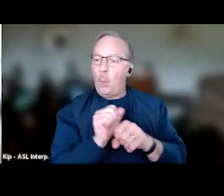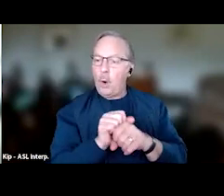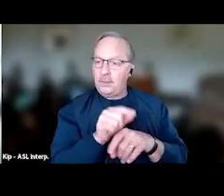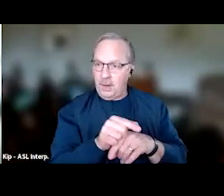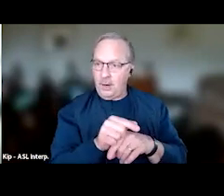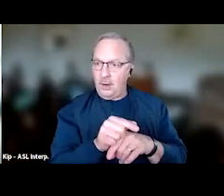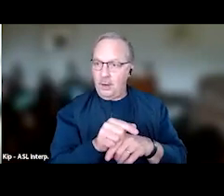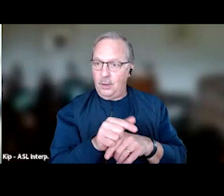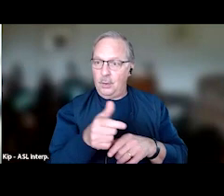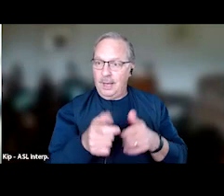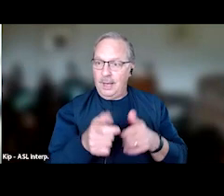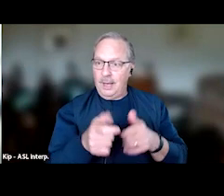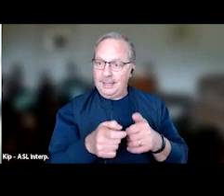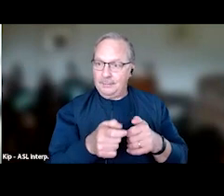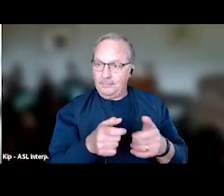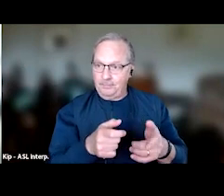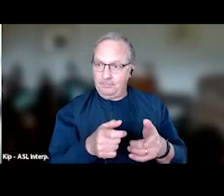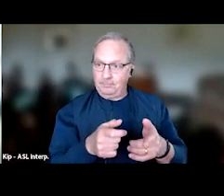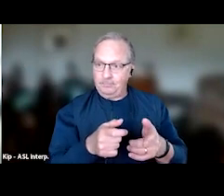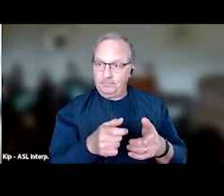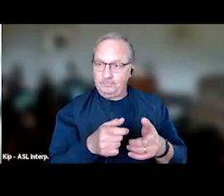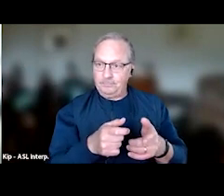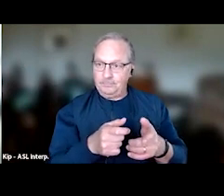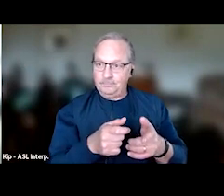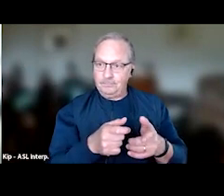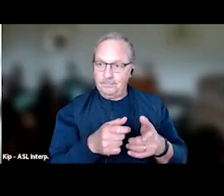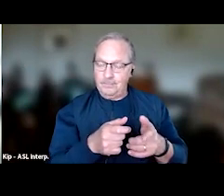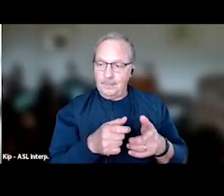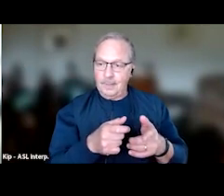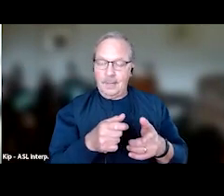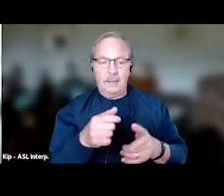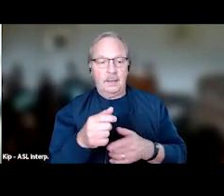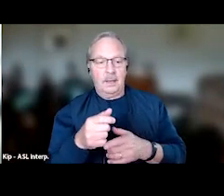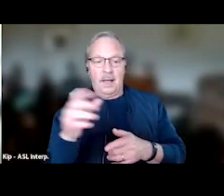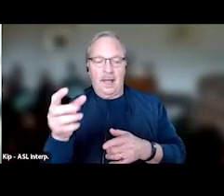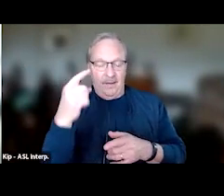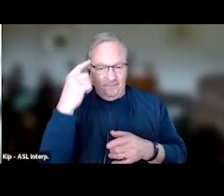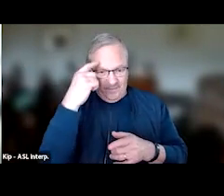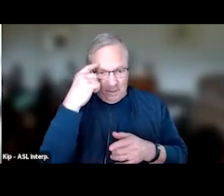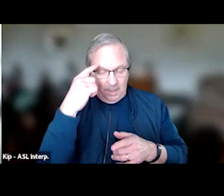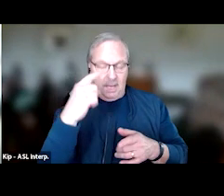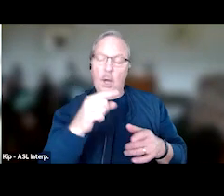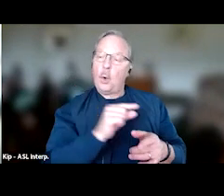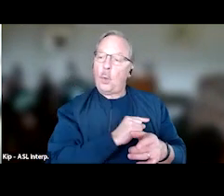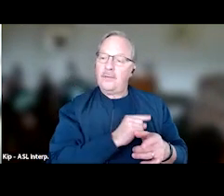and it'll give me the name of an FQHC or Federally Qualified Health Clinic, which is a community health clinic,